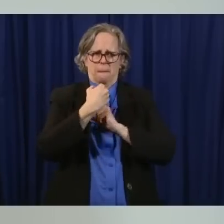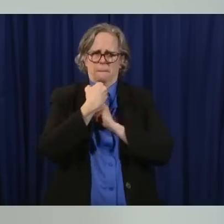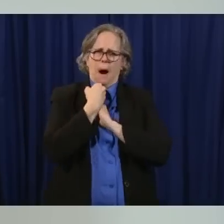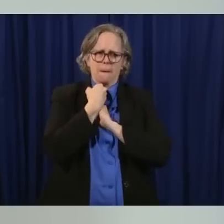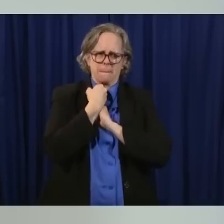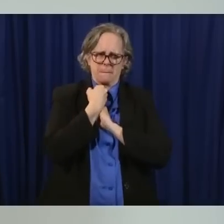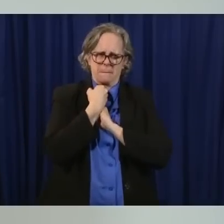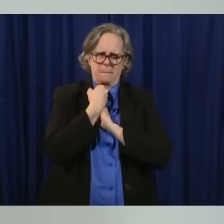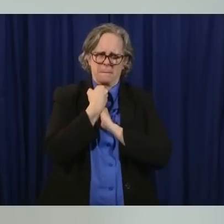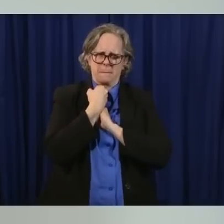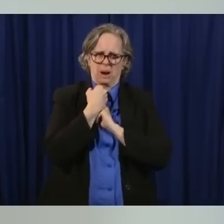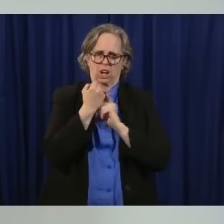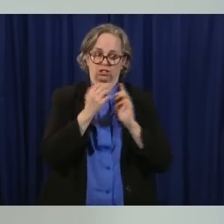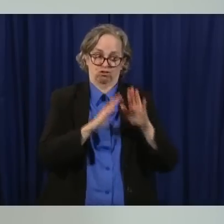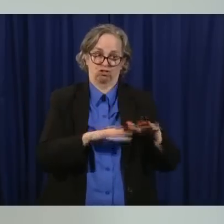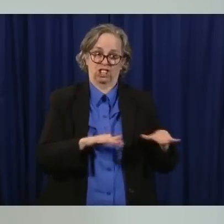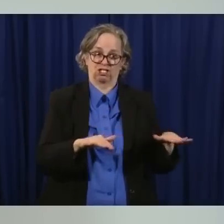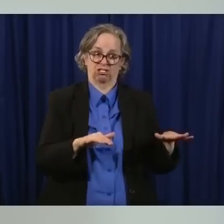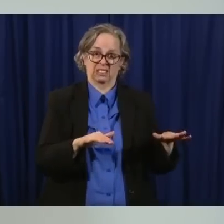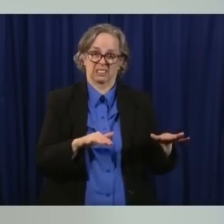THE EFFECT OF THIS, THESE CONSEQUENCES, THEY WILL WEIGH